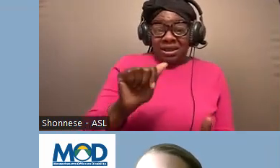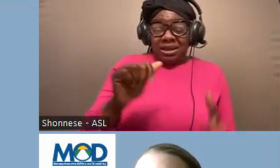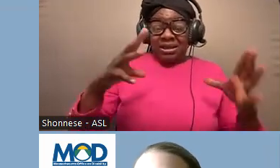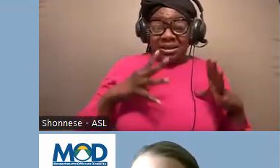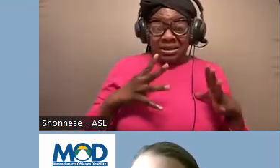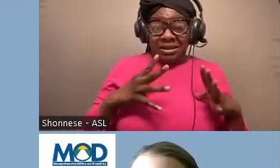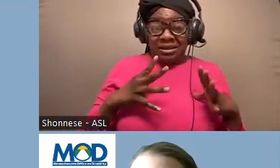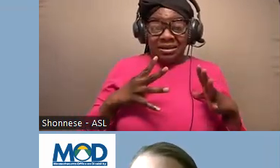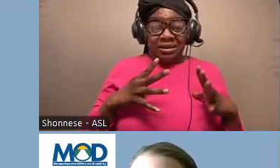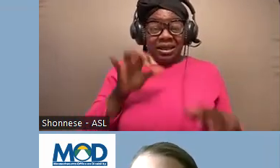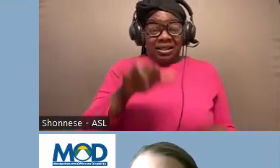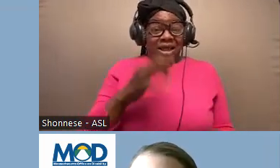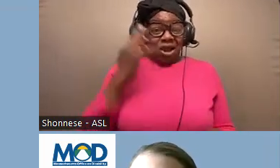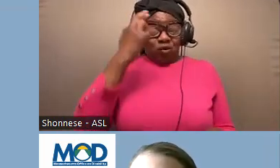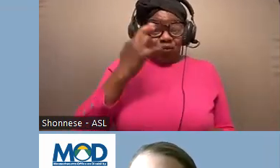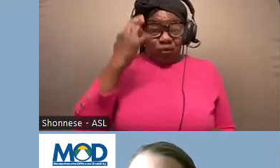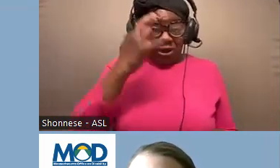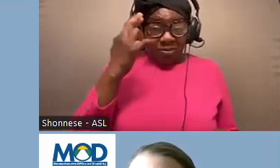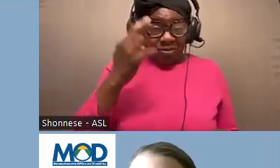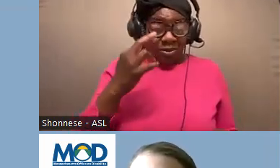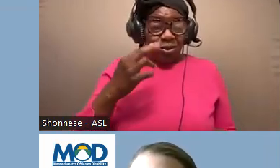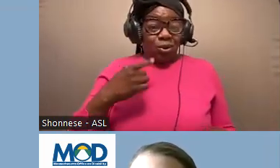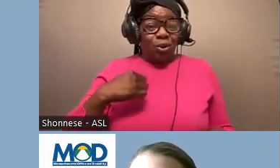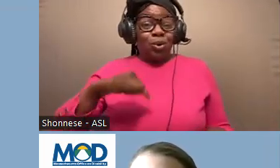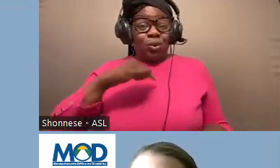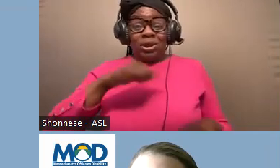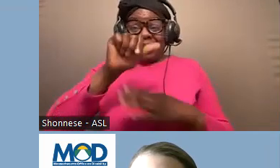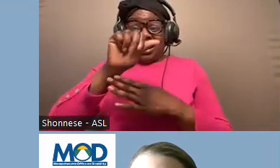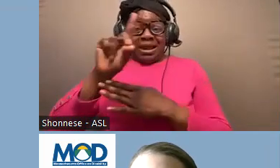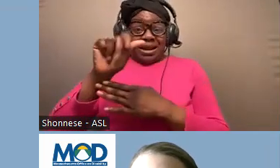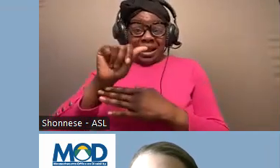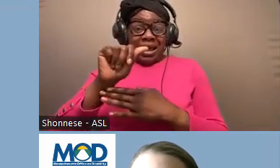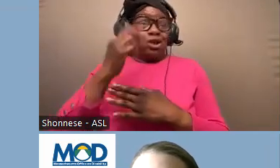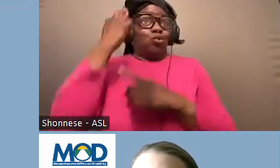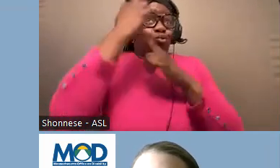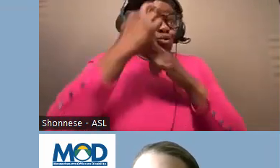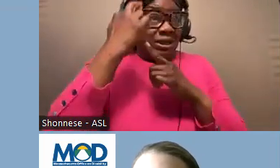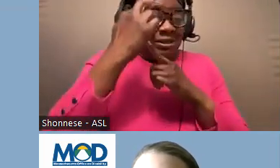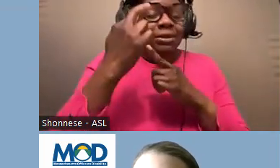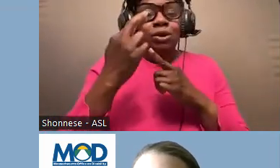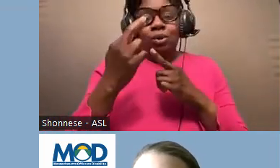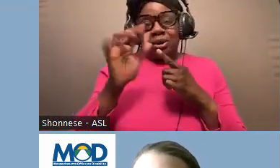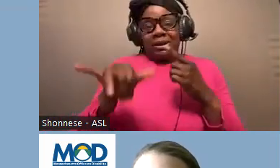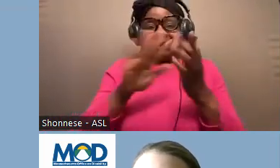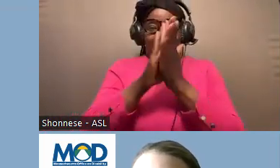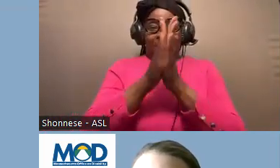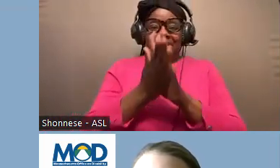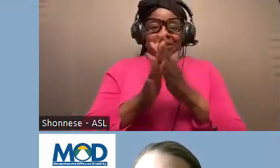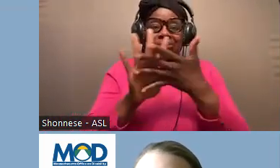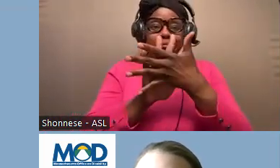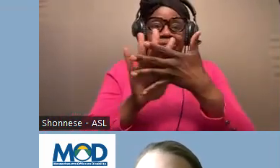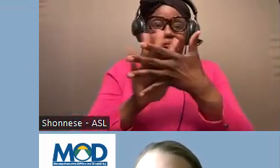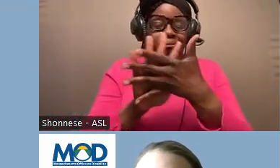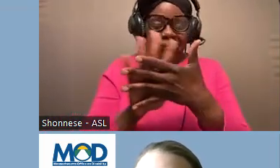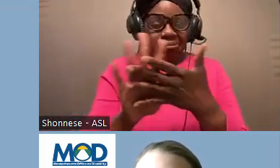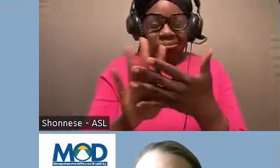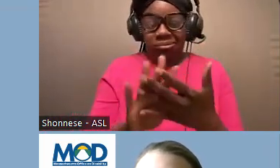that reasonableness factor we have under the ADA really goes by the wayside. And you know,